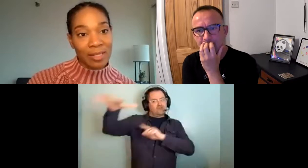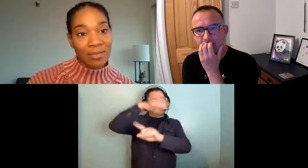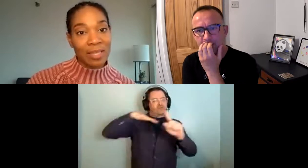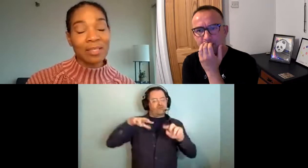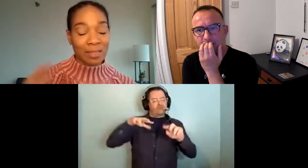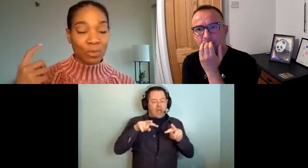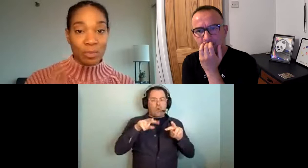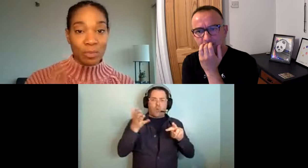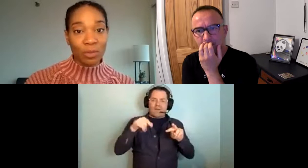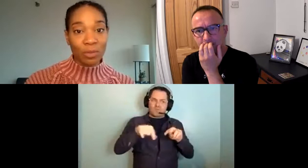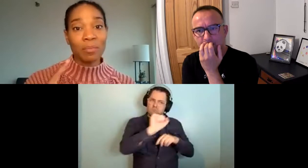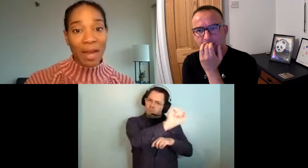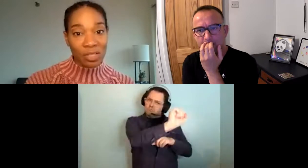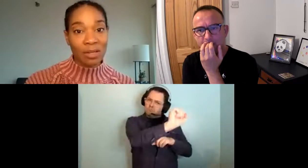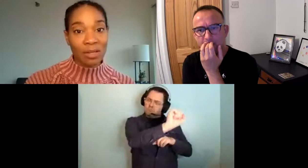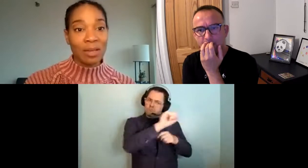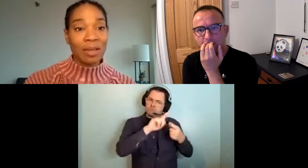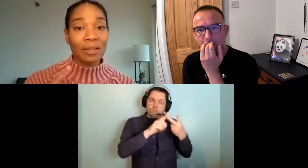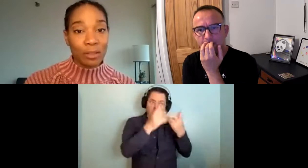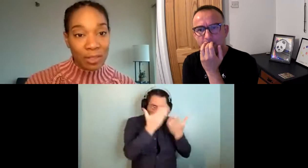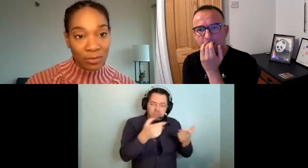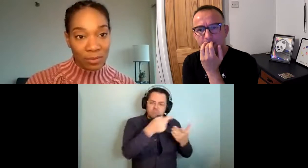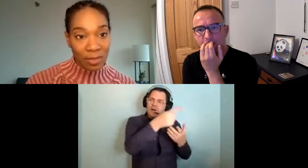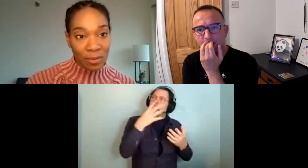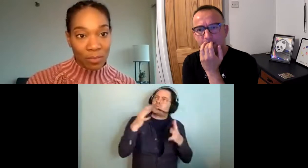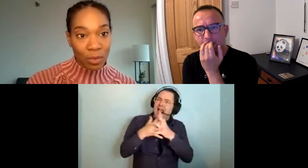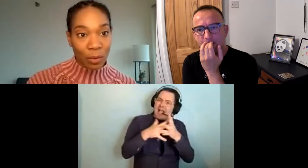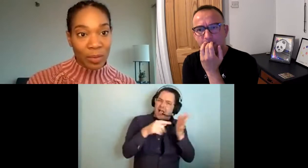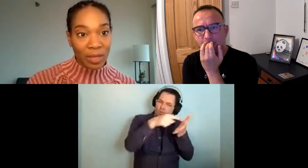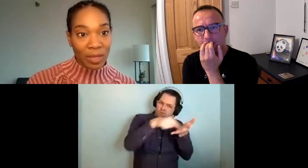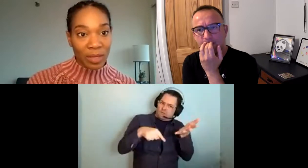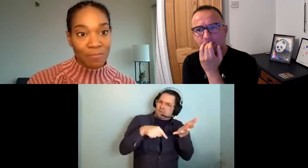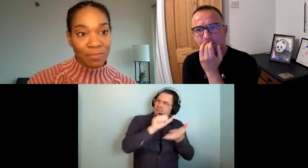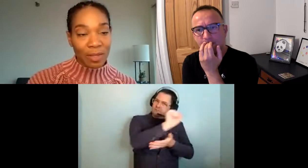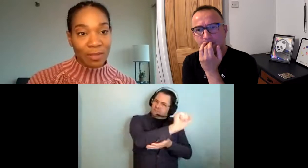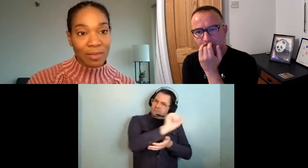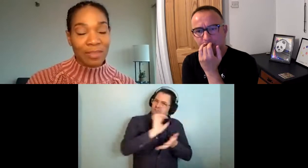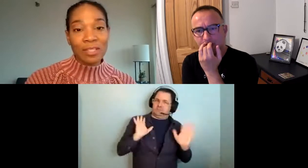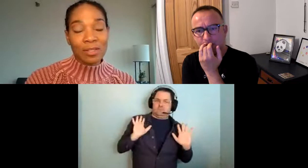you want to have, making sure that its done in a way